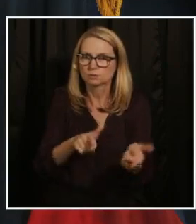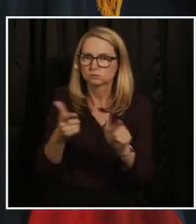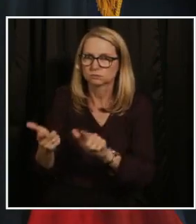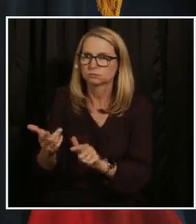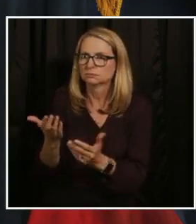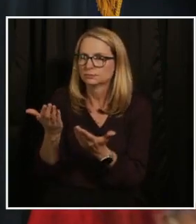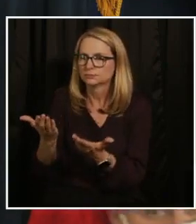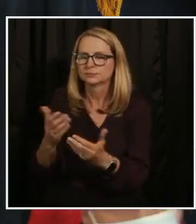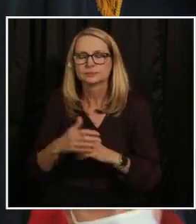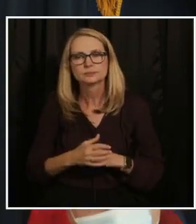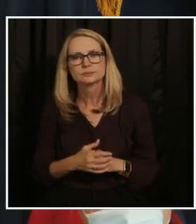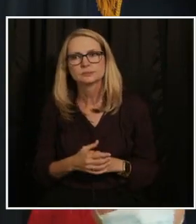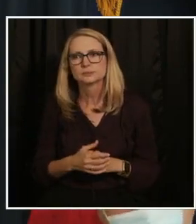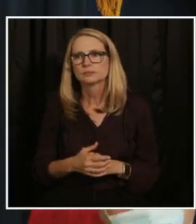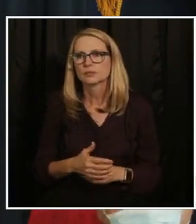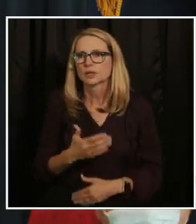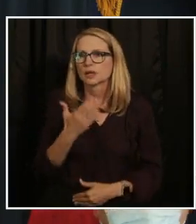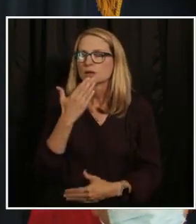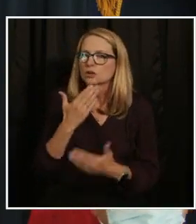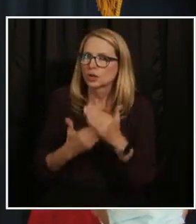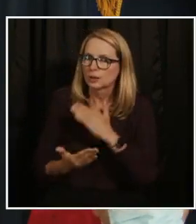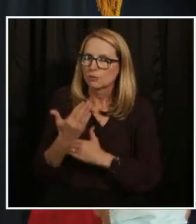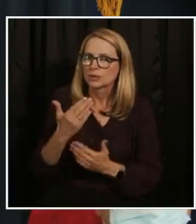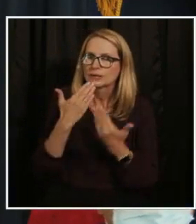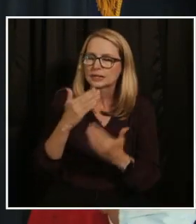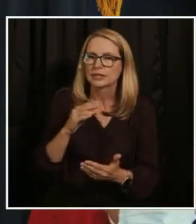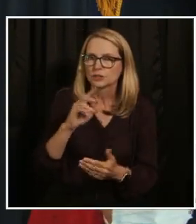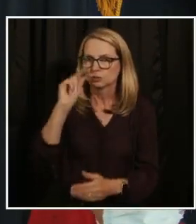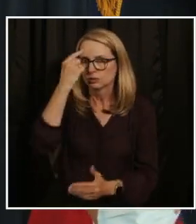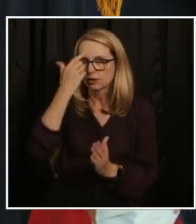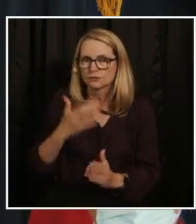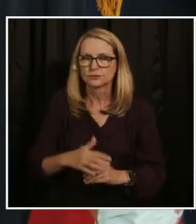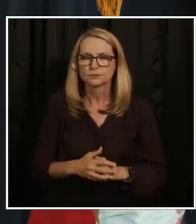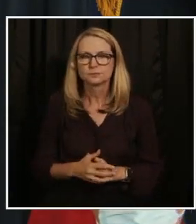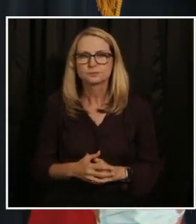good morning thank you governor um so i want to begin here where we typically do looking at our